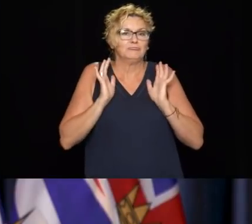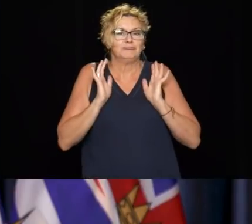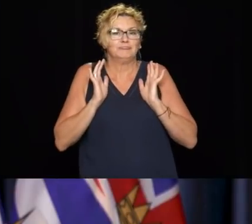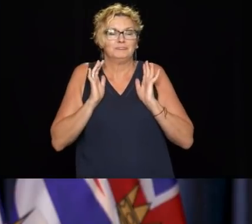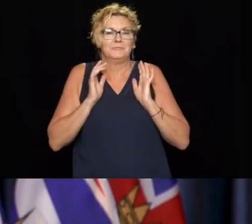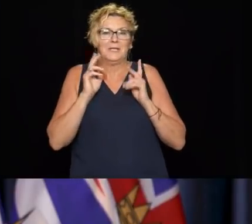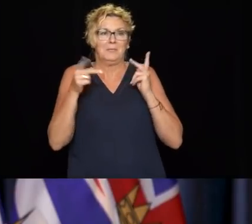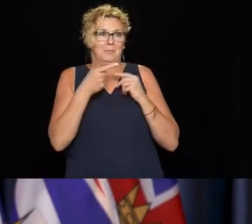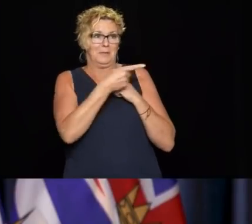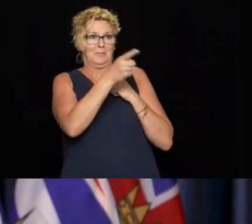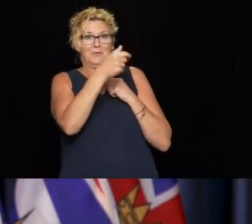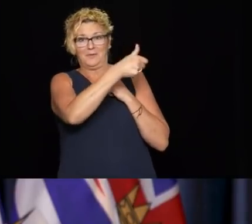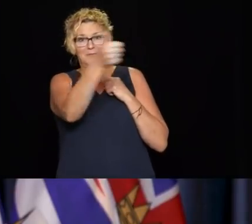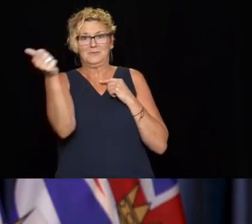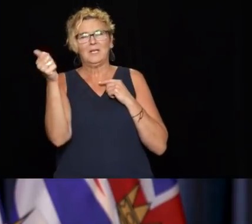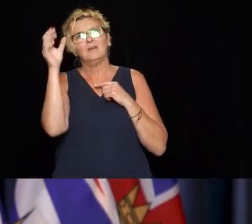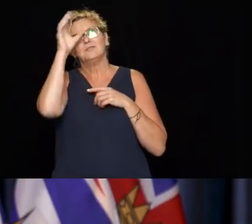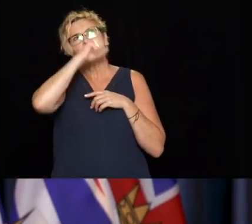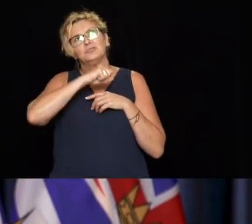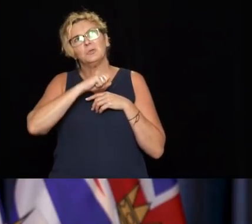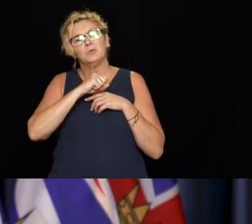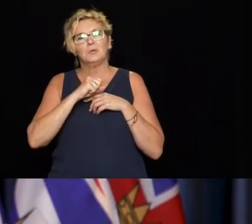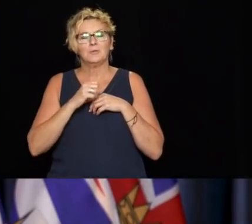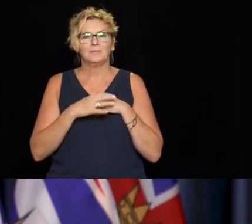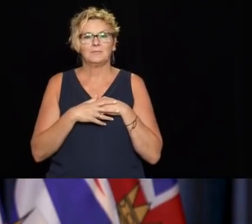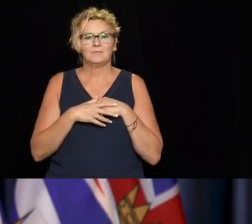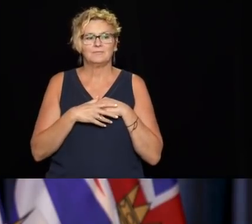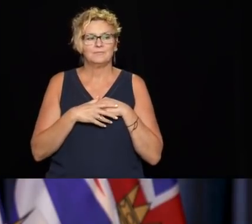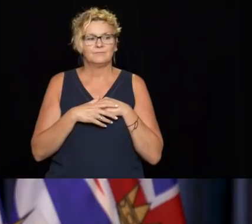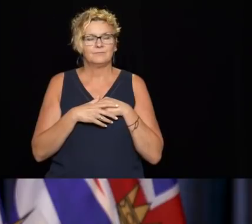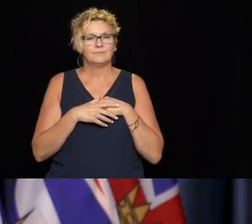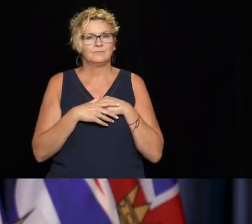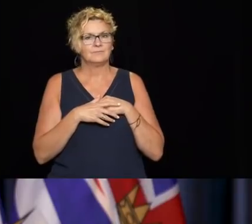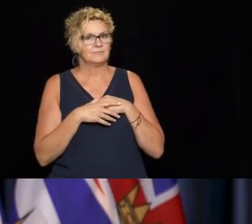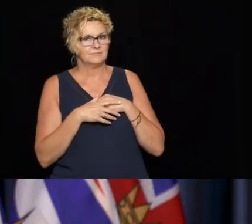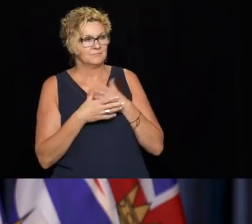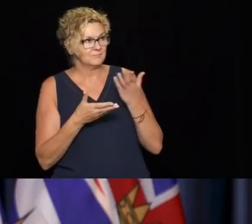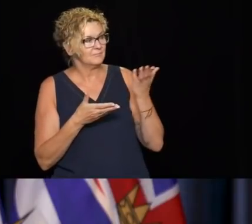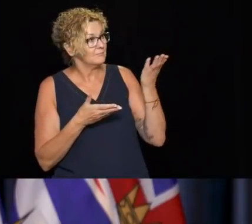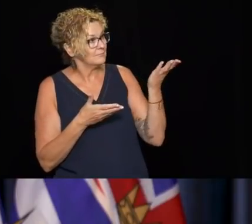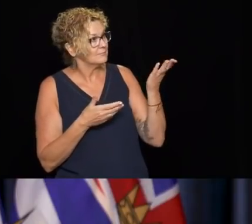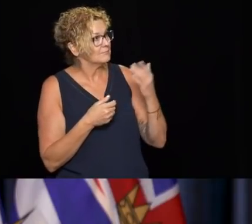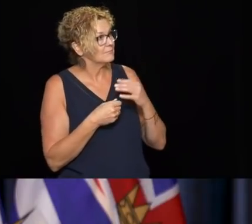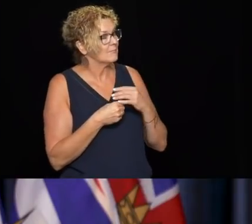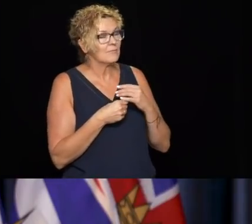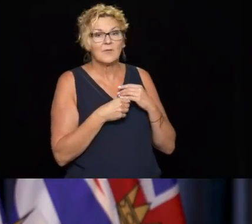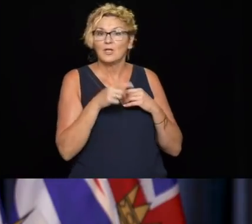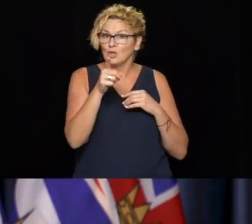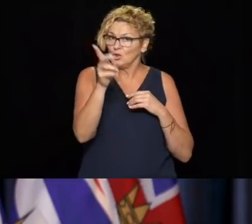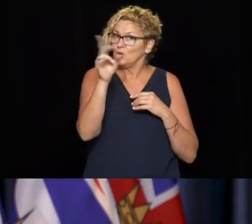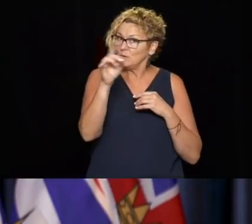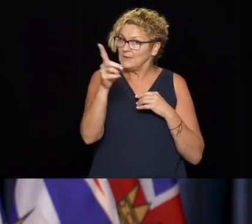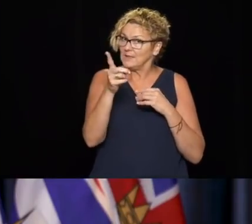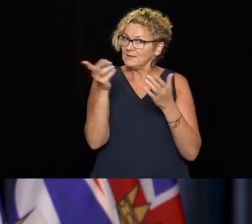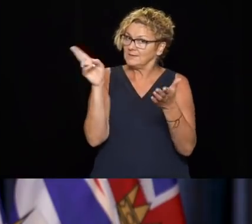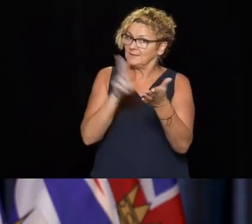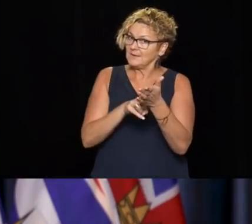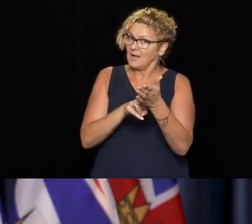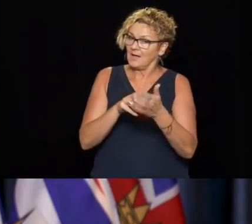recovery, and the plans we have in place for that, that is my focus on I know that it would help the speculation if I said something